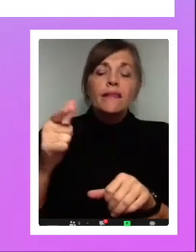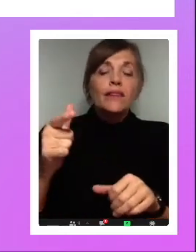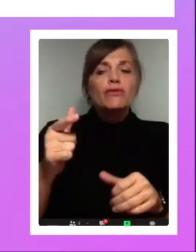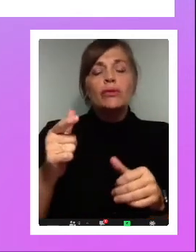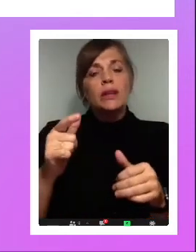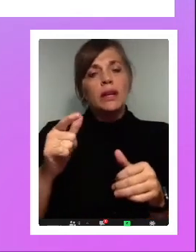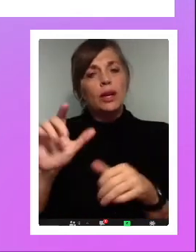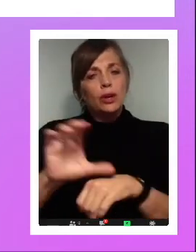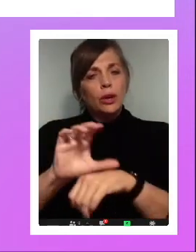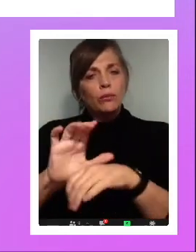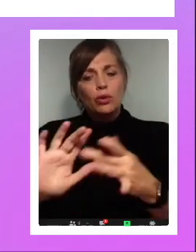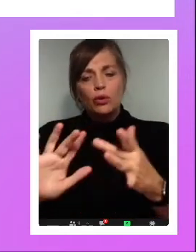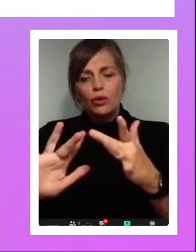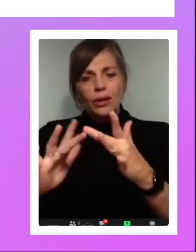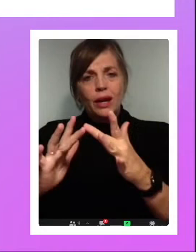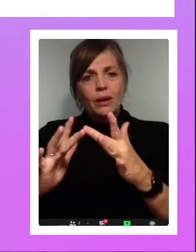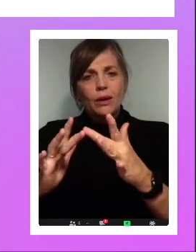partly because of my hearing impairment,